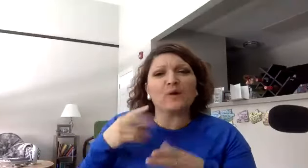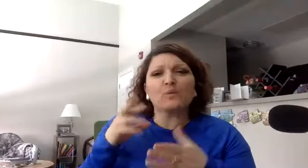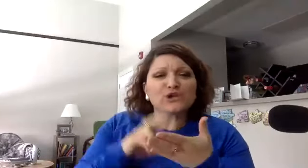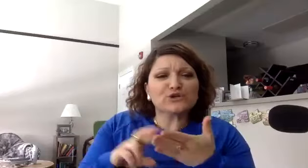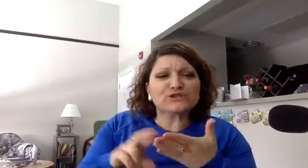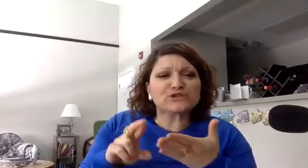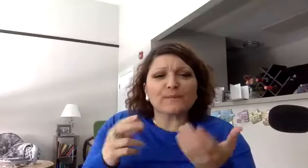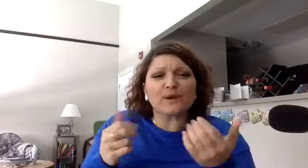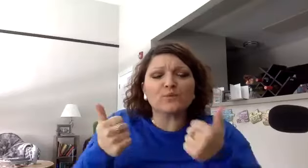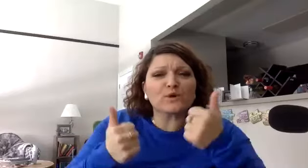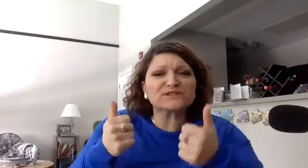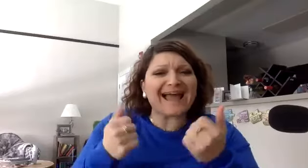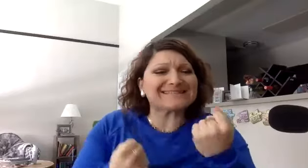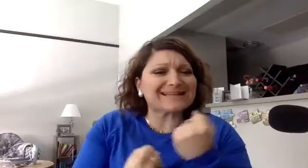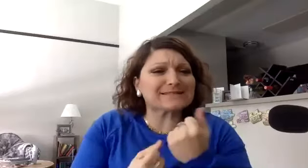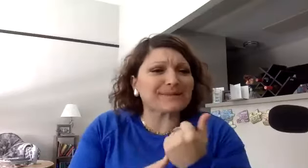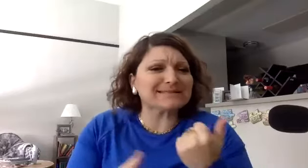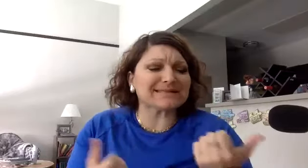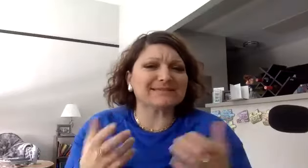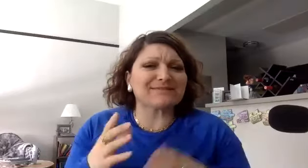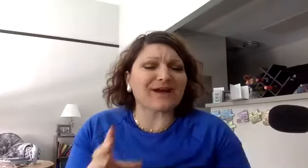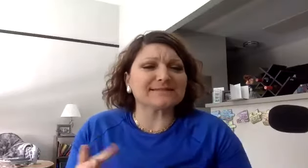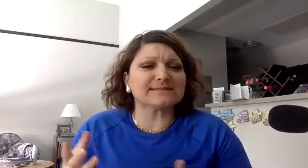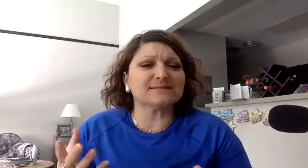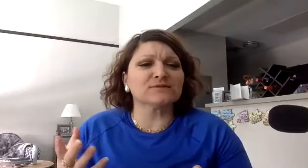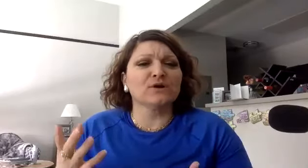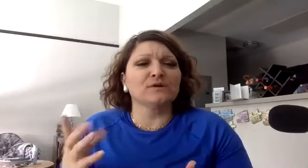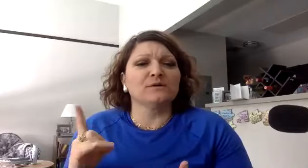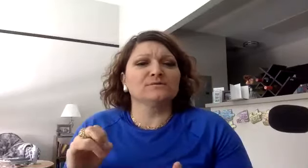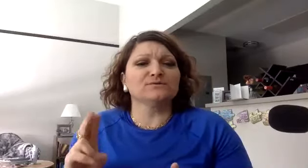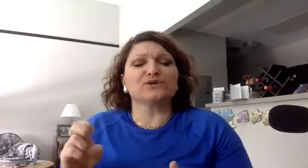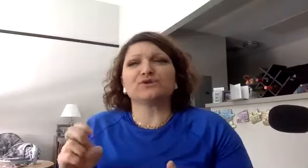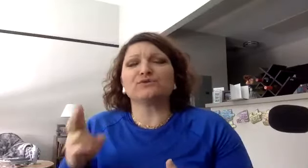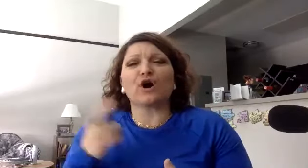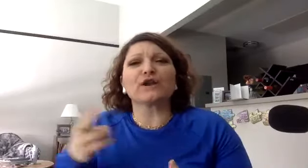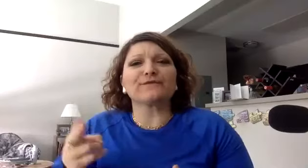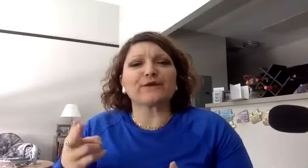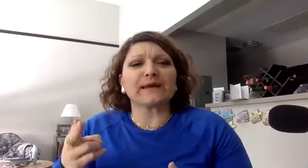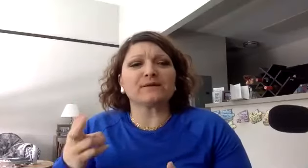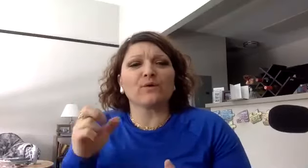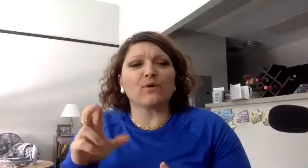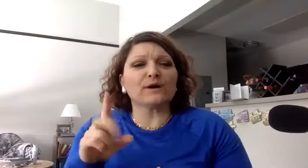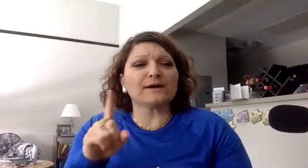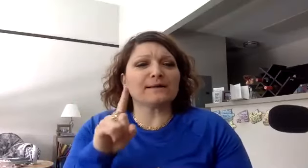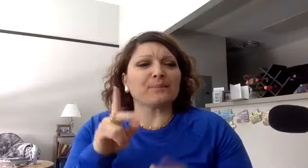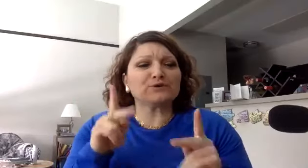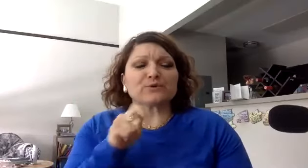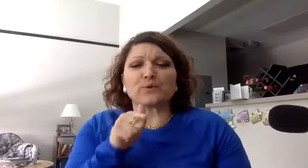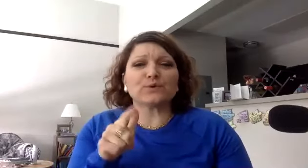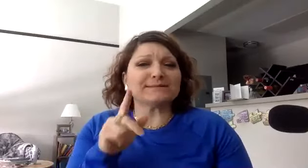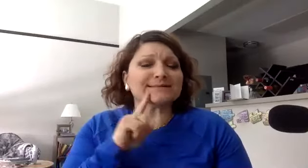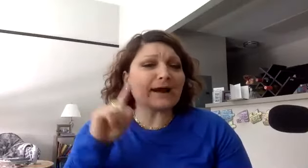what you determine which accessibility devices do you the hard of hearing or a person who is deaf